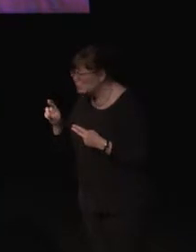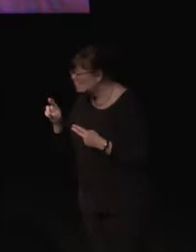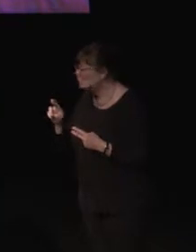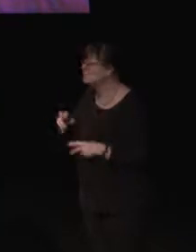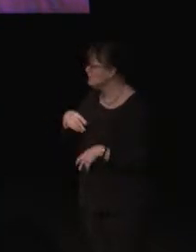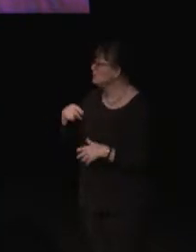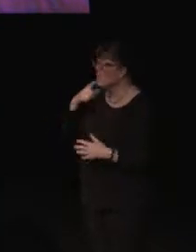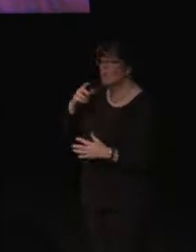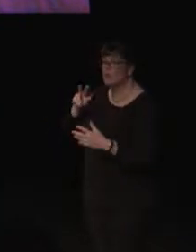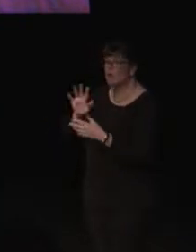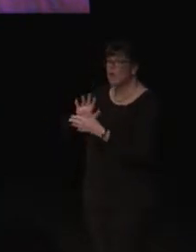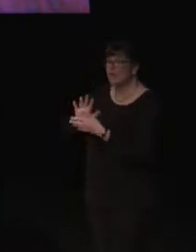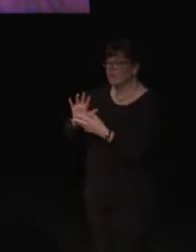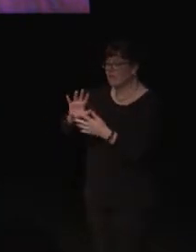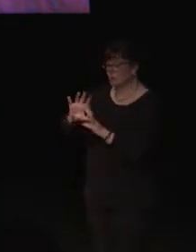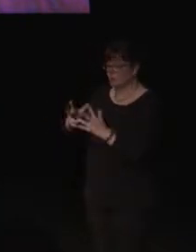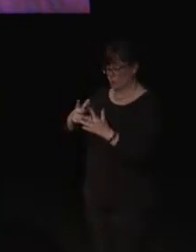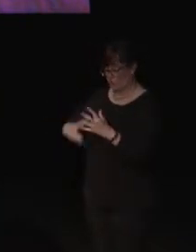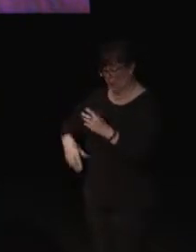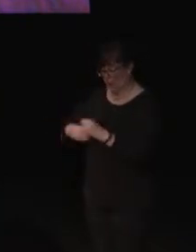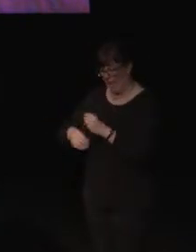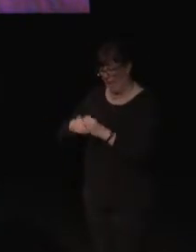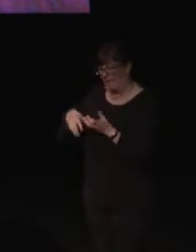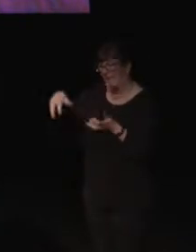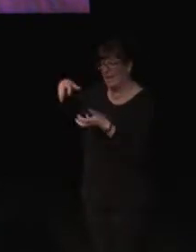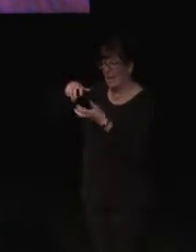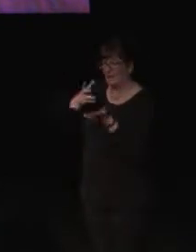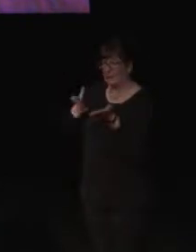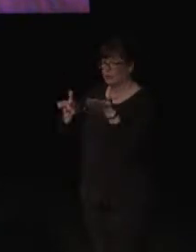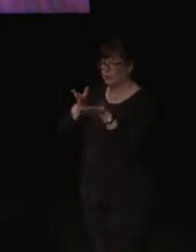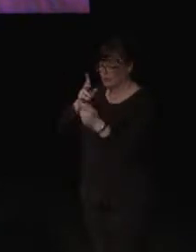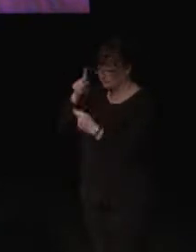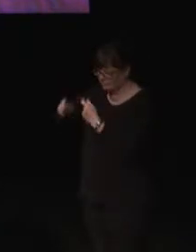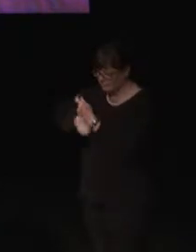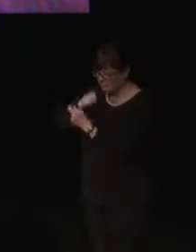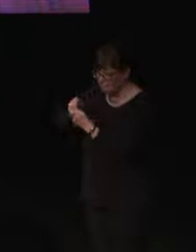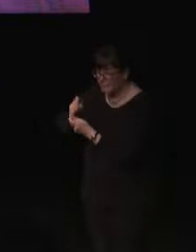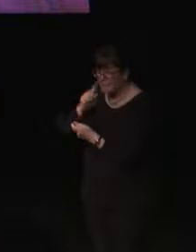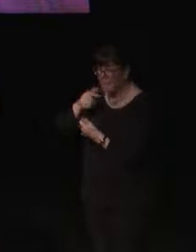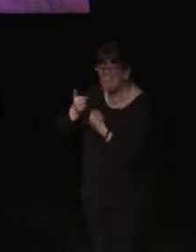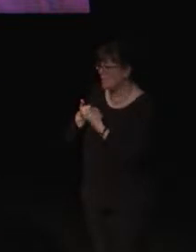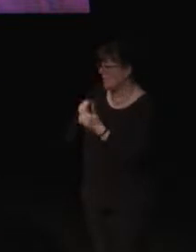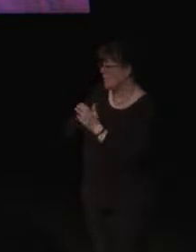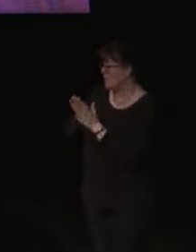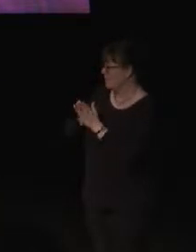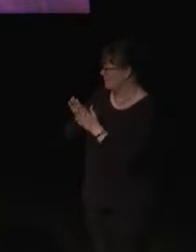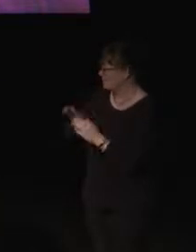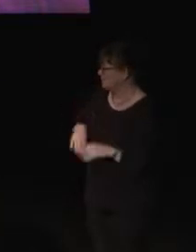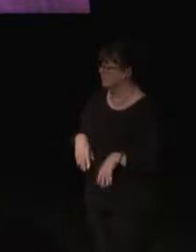adding a lot bunch of cloud services specifically for game development. So, things like sign-in,